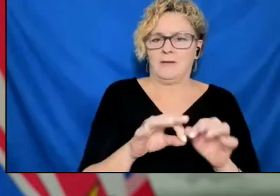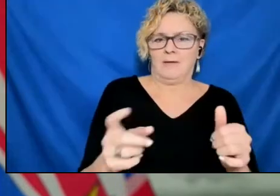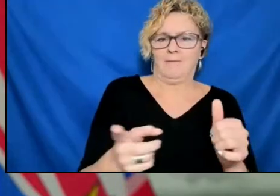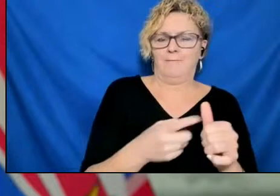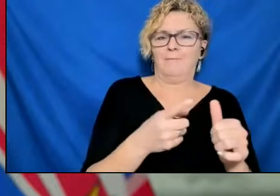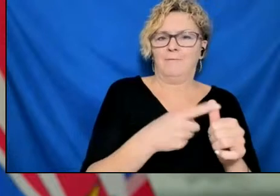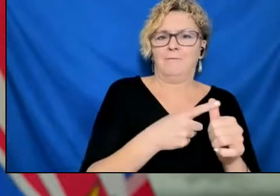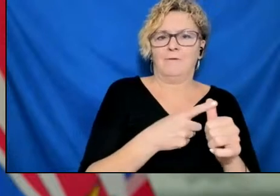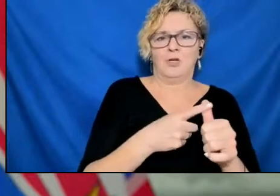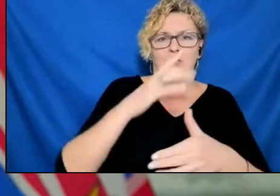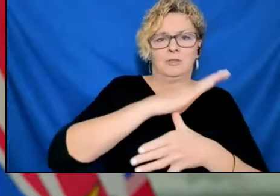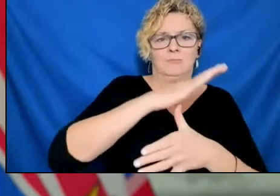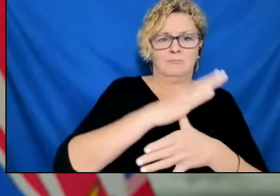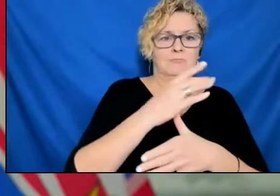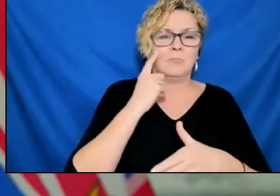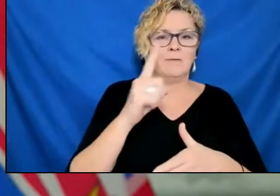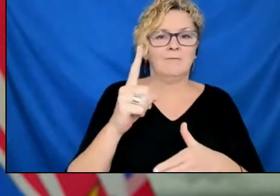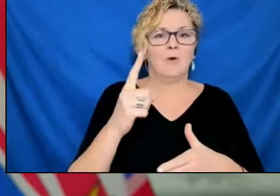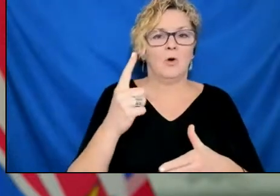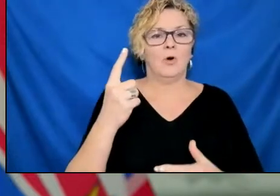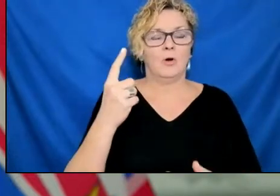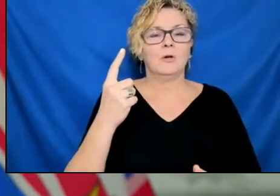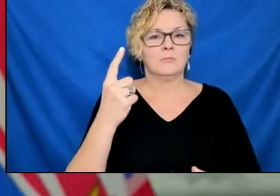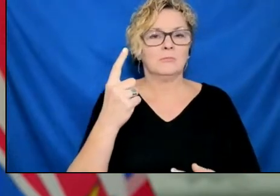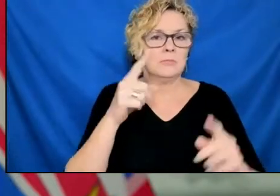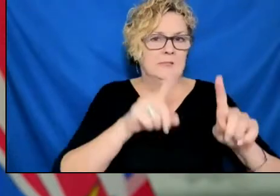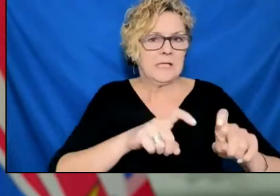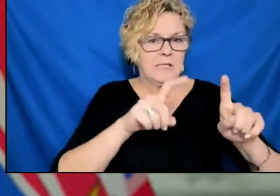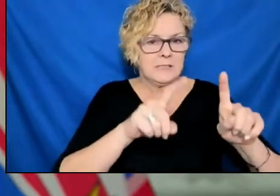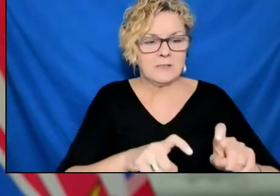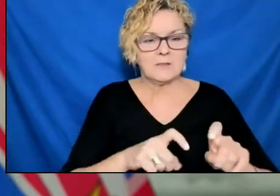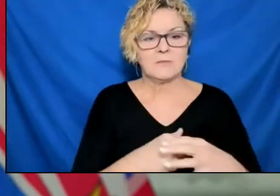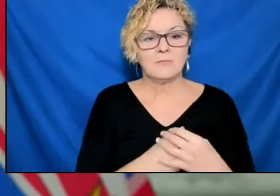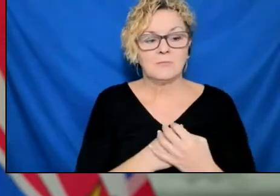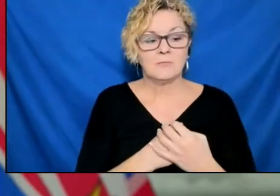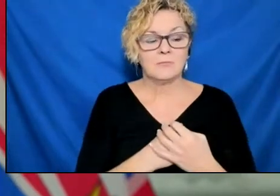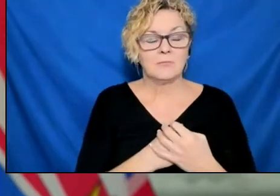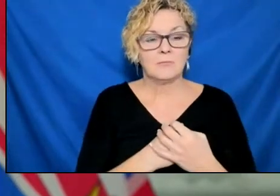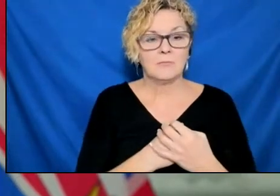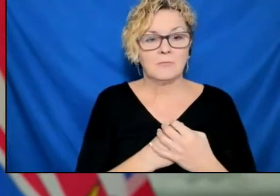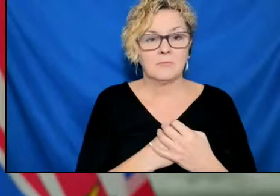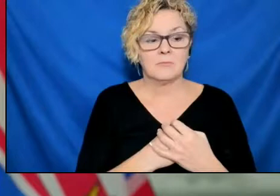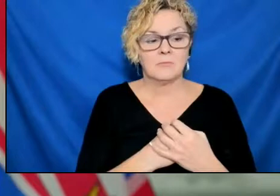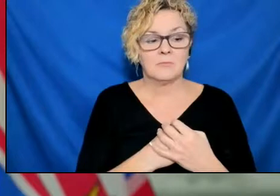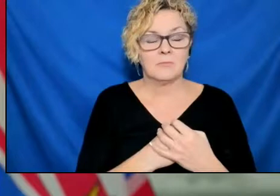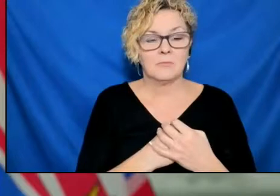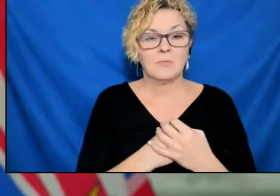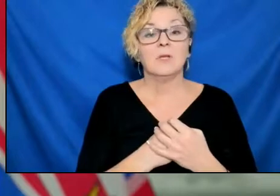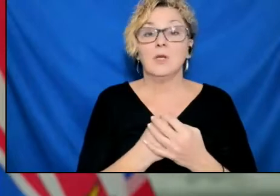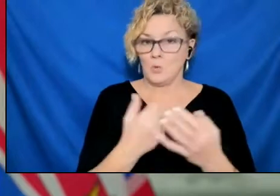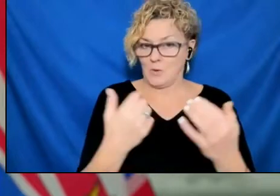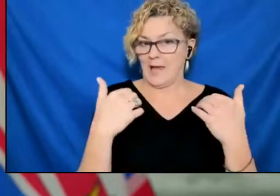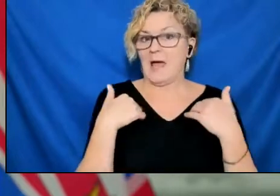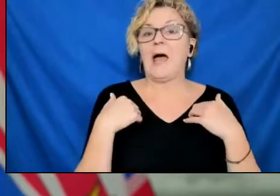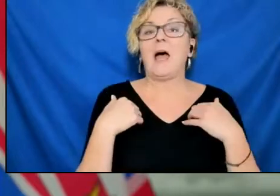our health care workers and emergency responders and others.